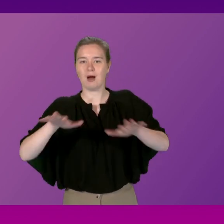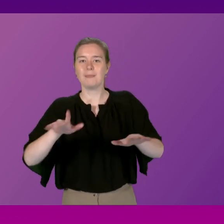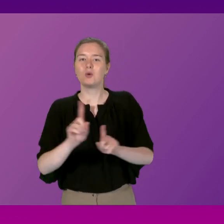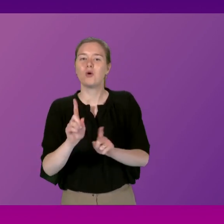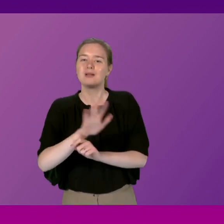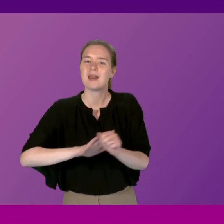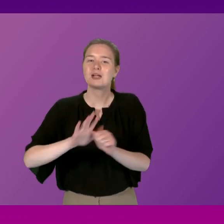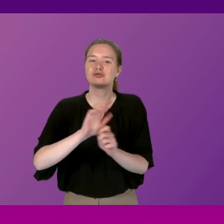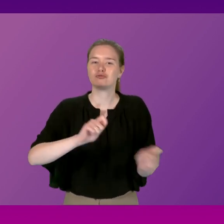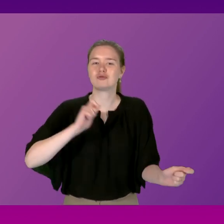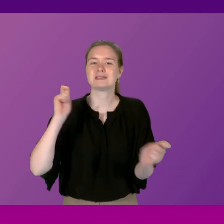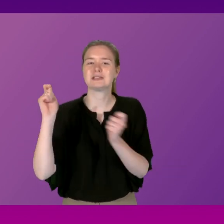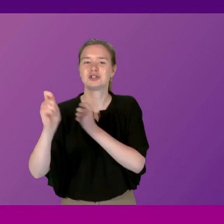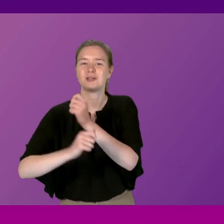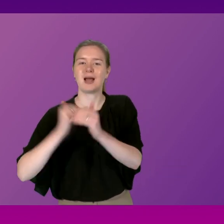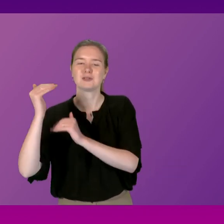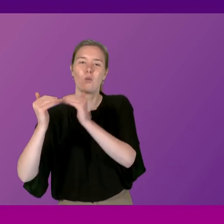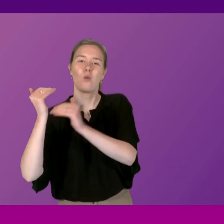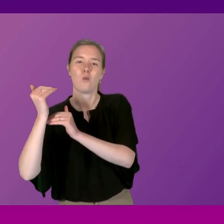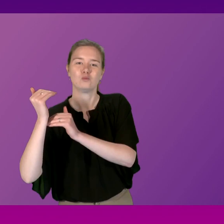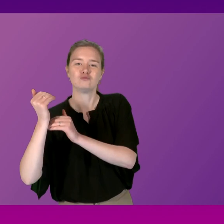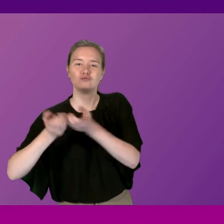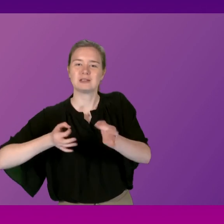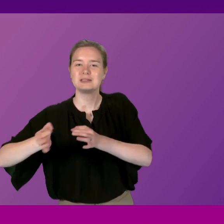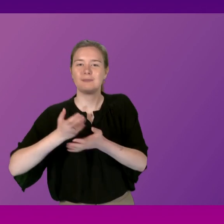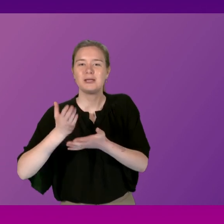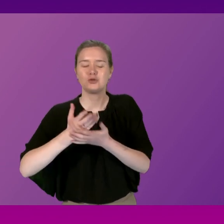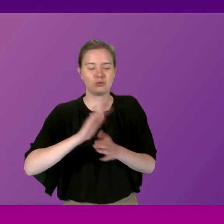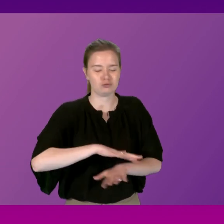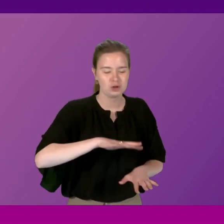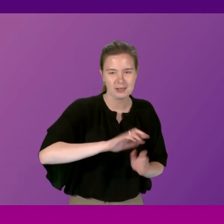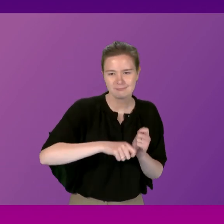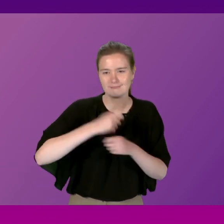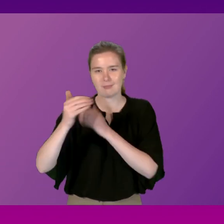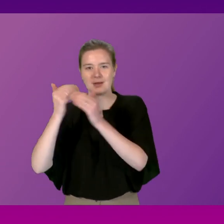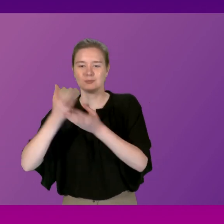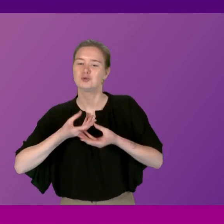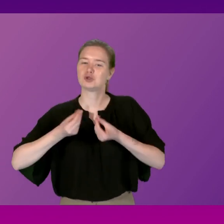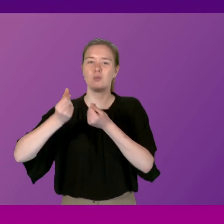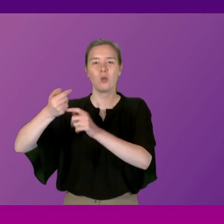transitions to adulthood strategy, which will make the transition journey smoother and more positive.